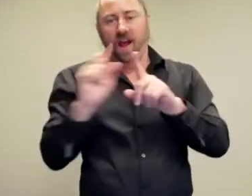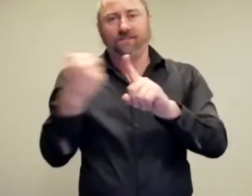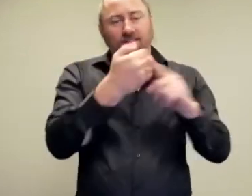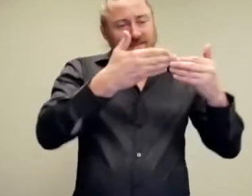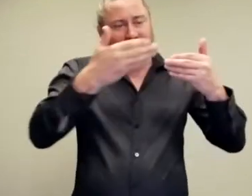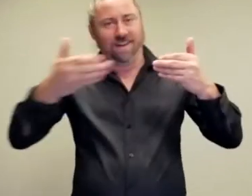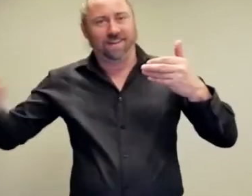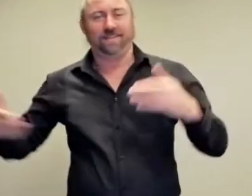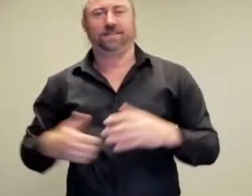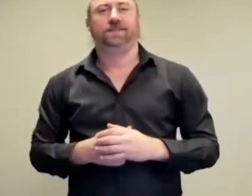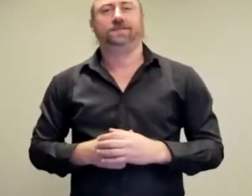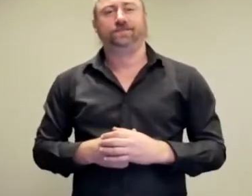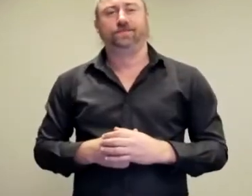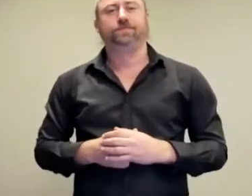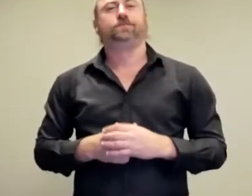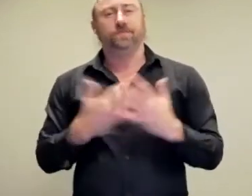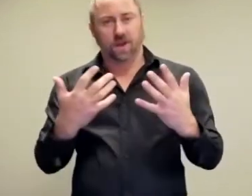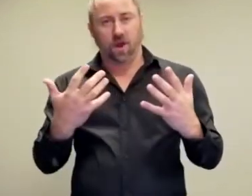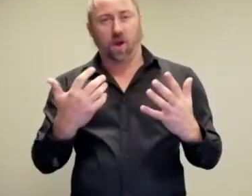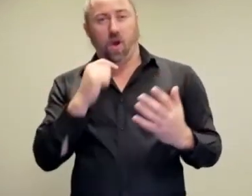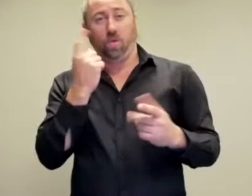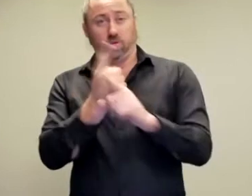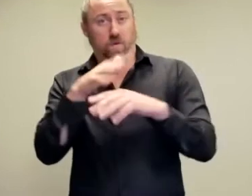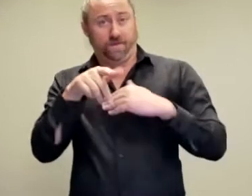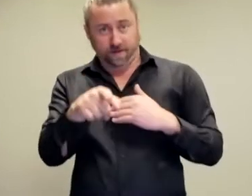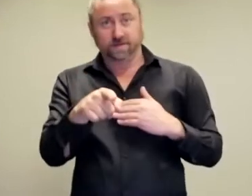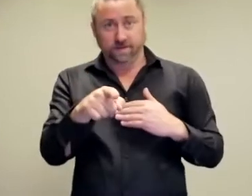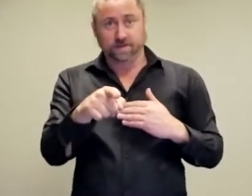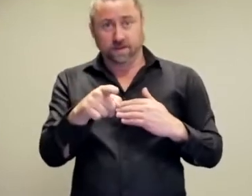So let's use this idea as a segue into a concrete poem I made